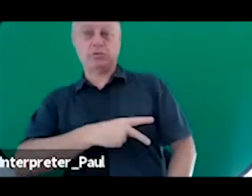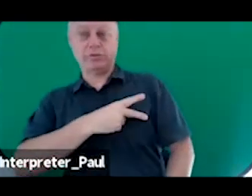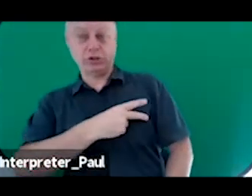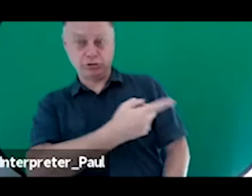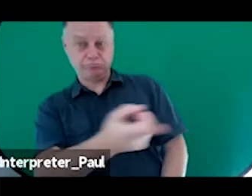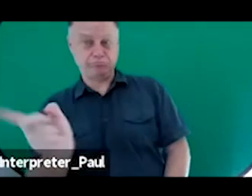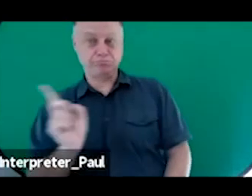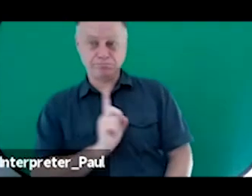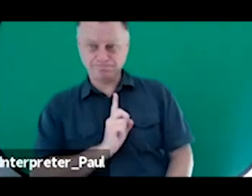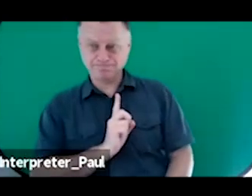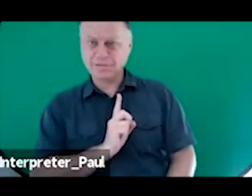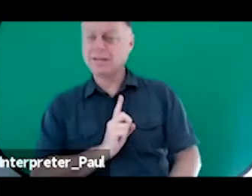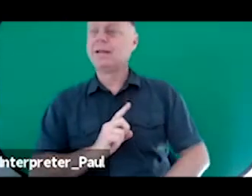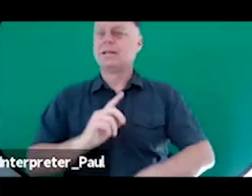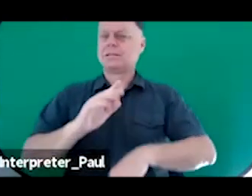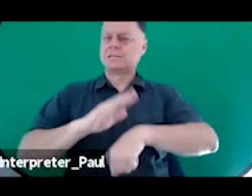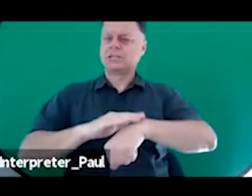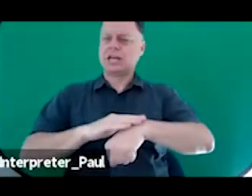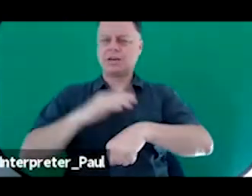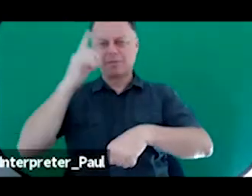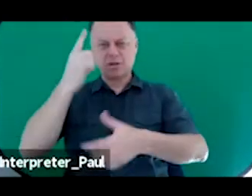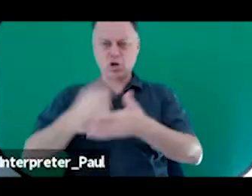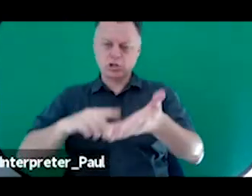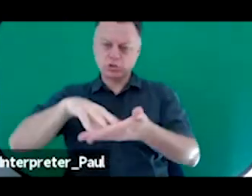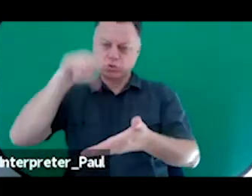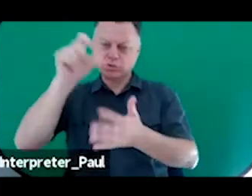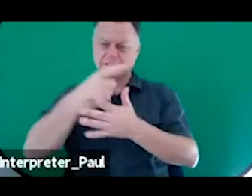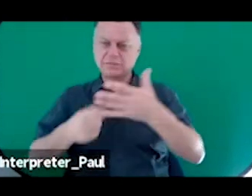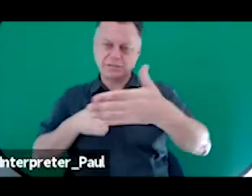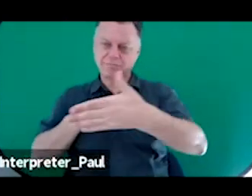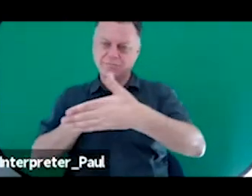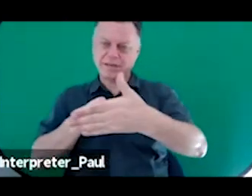now it's not just the students who have disability barriers in their lives,